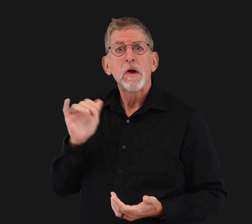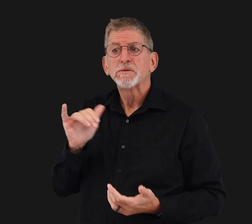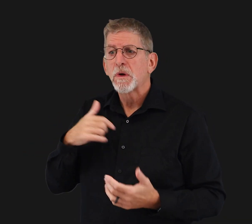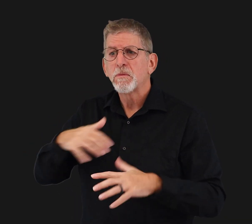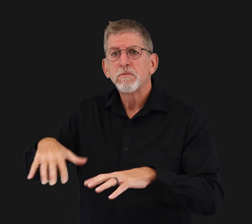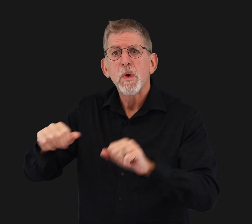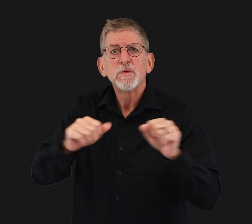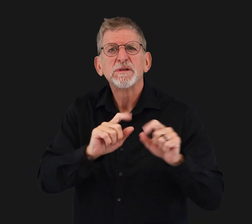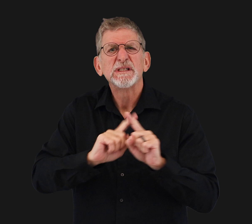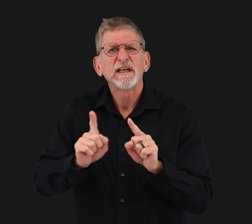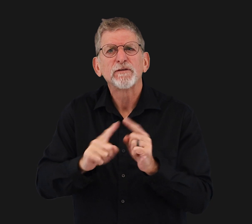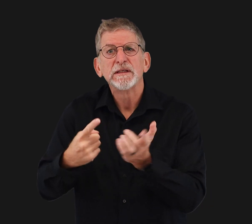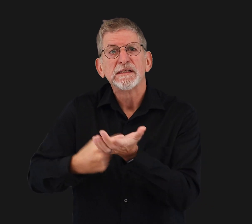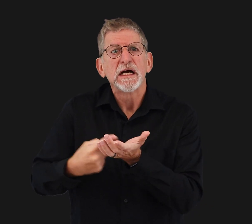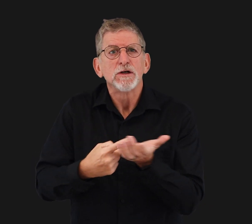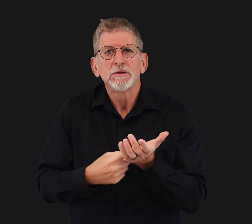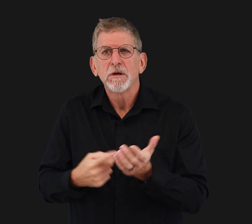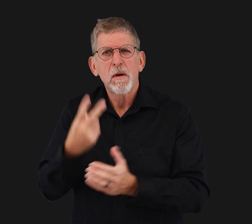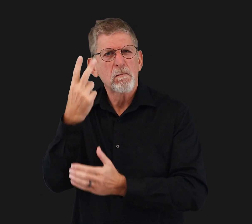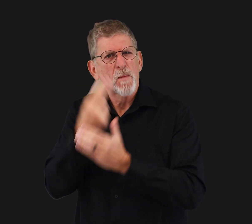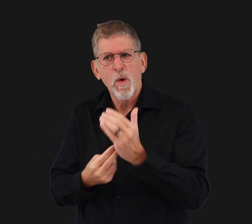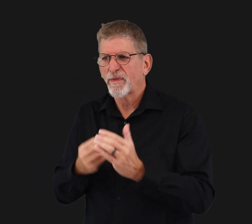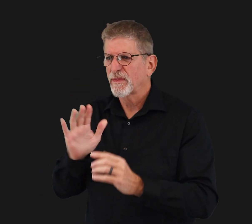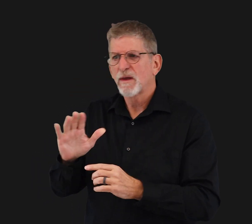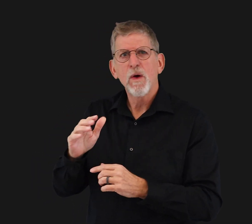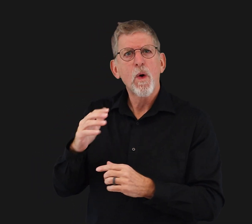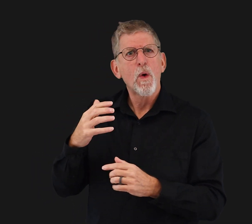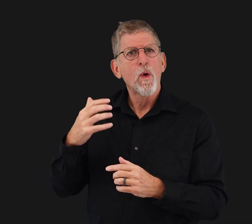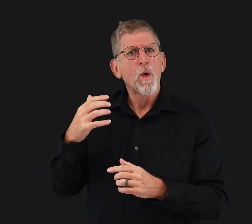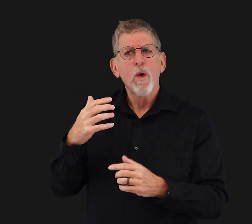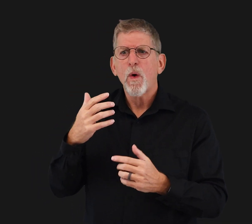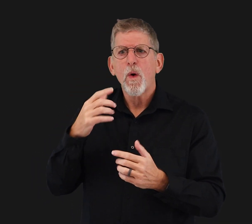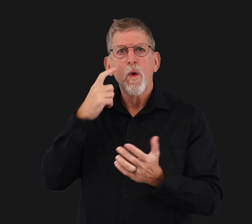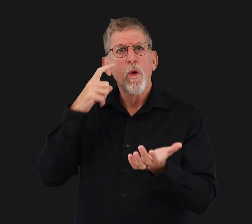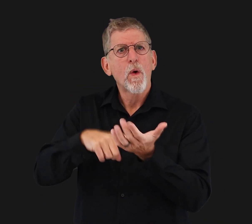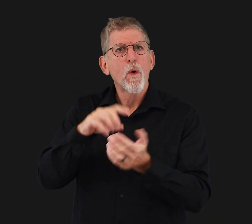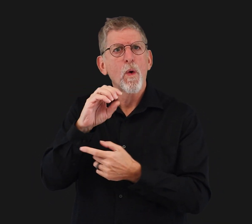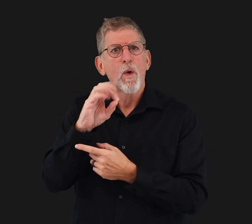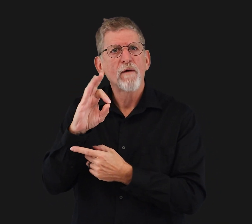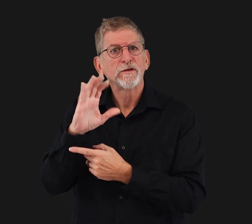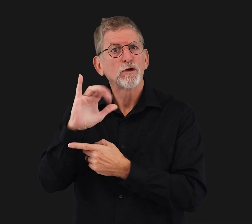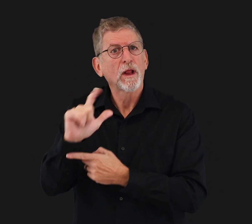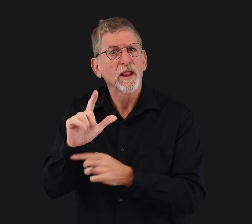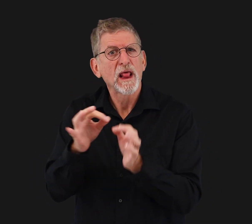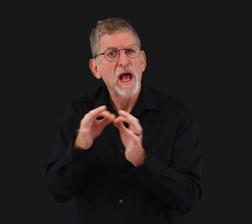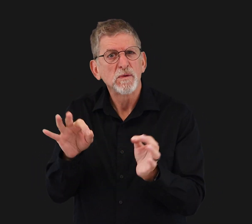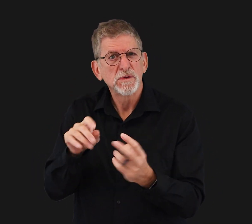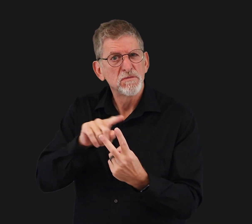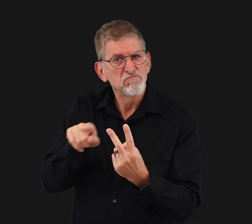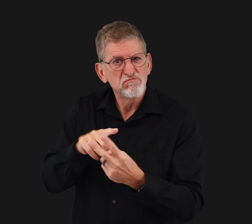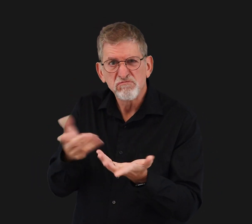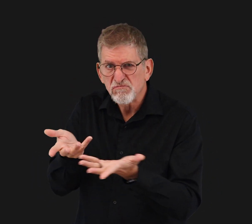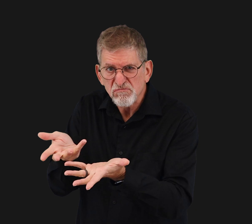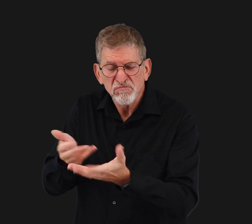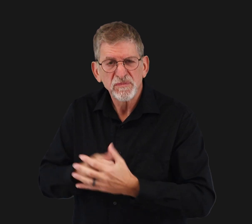and we hosted the discussions in both official languages.